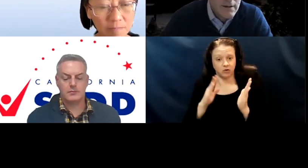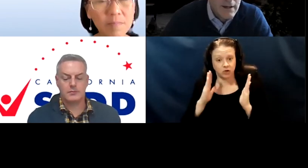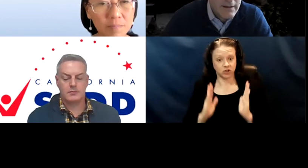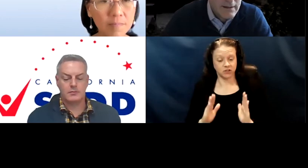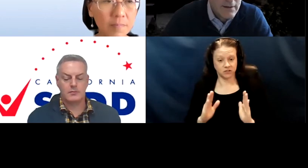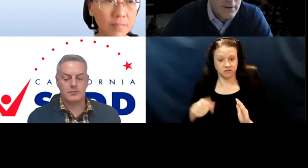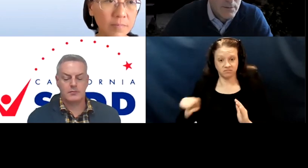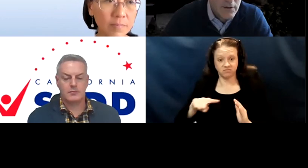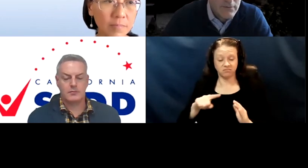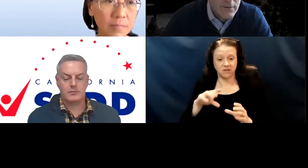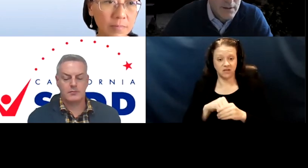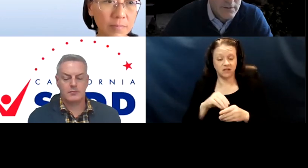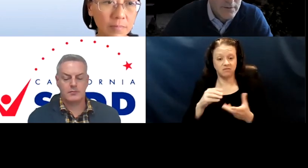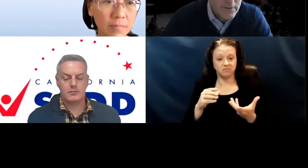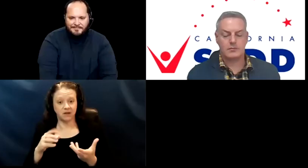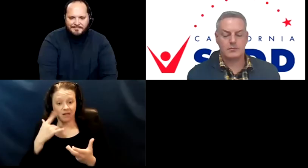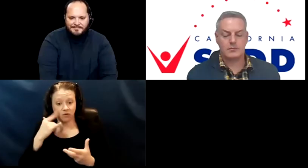And I think they're gonna be heard from on this issue.